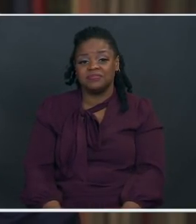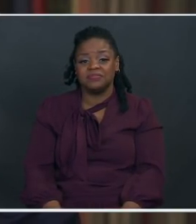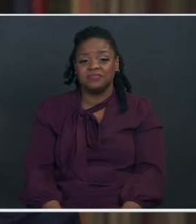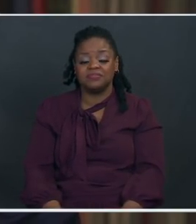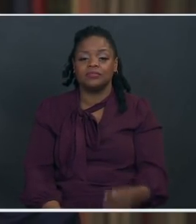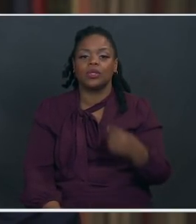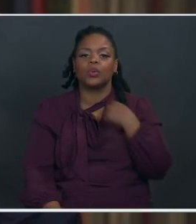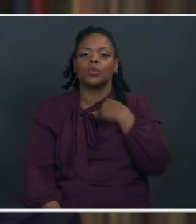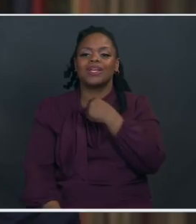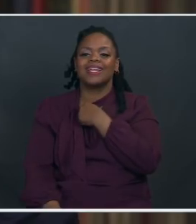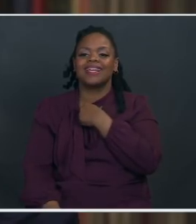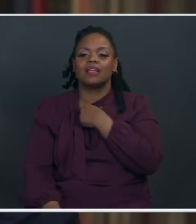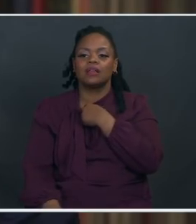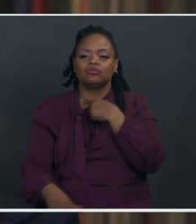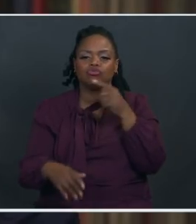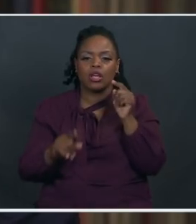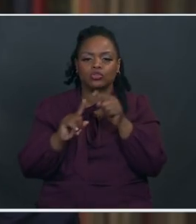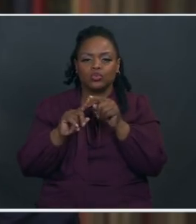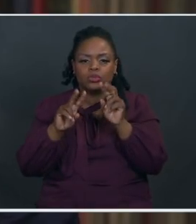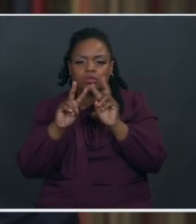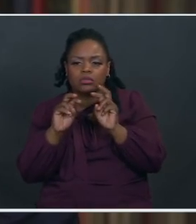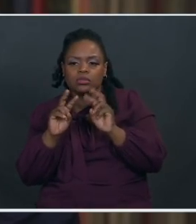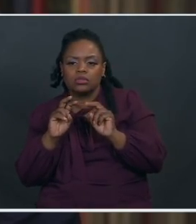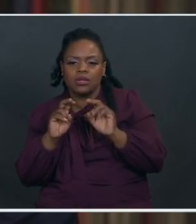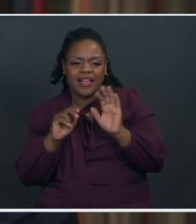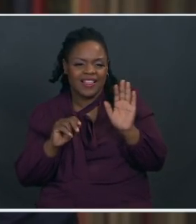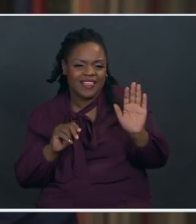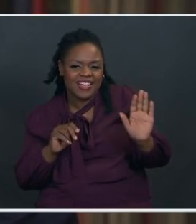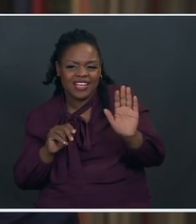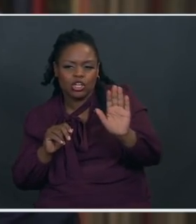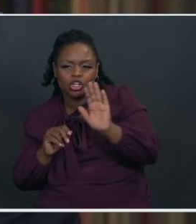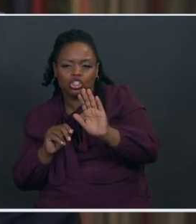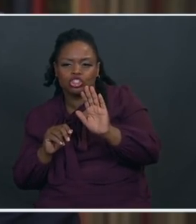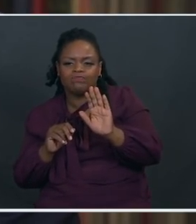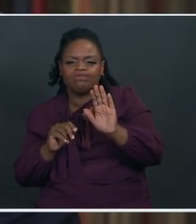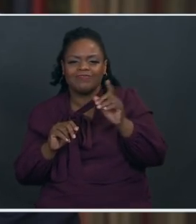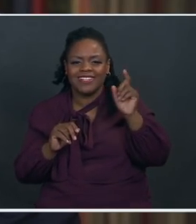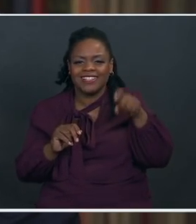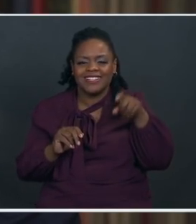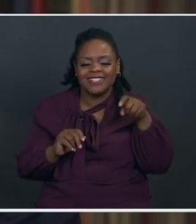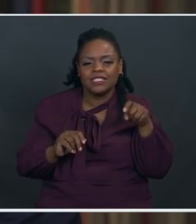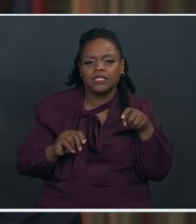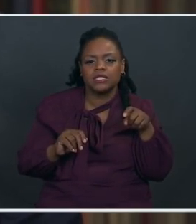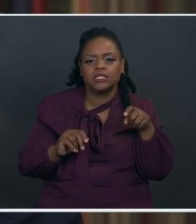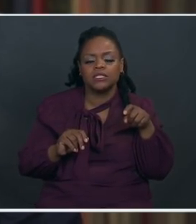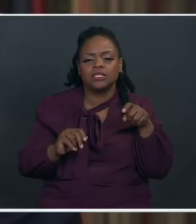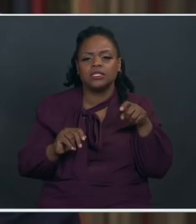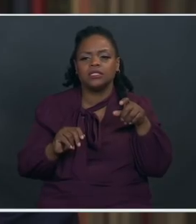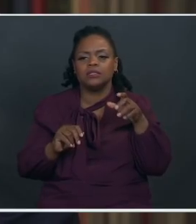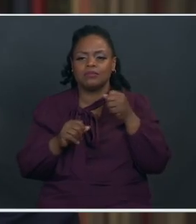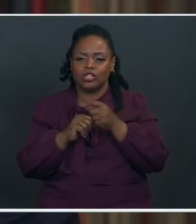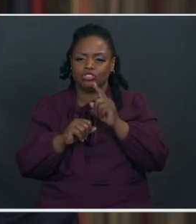into their forthcoming supply and providing technical assistance that will help them make sure to make quicker use of these doses.